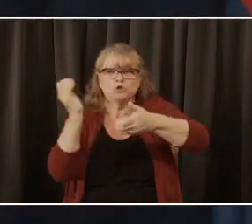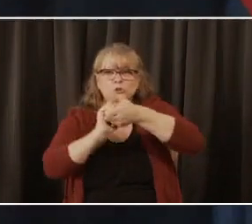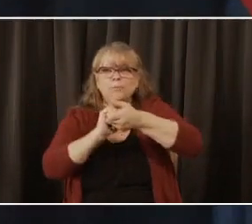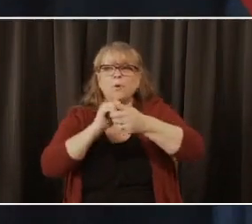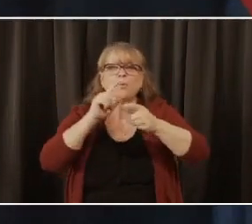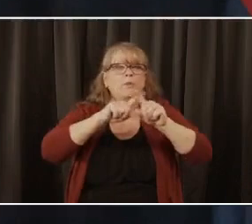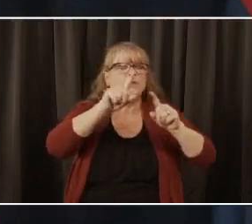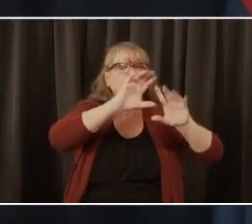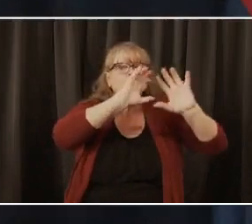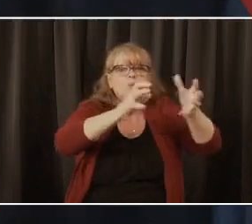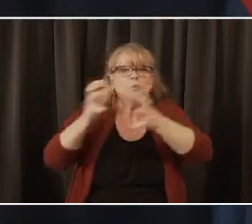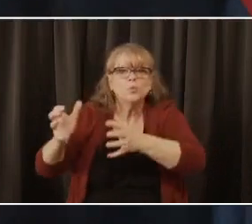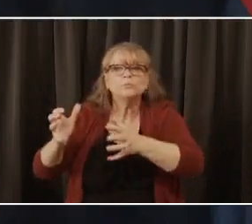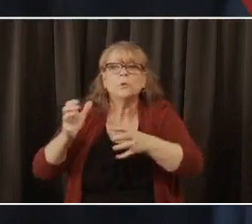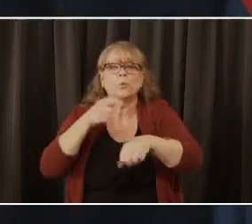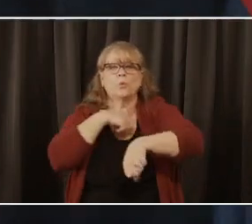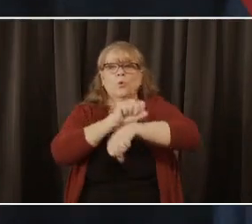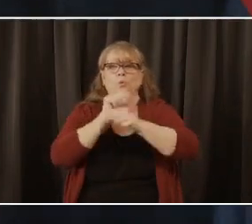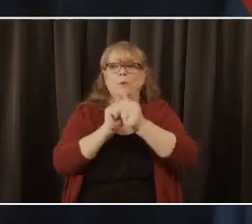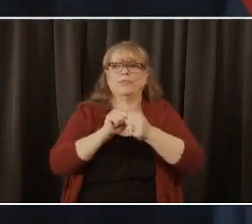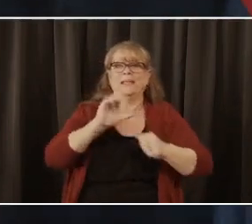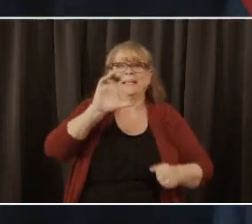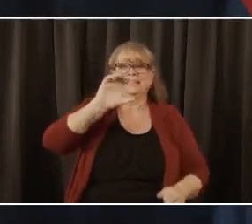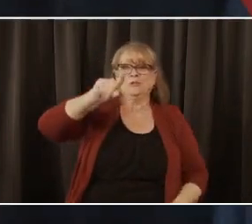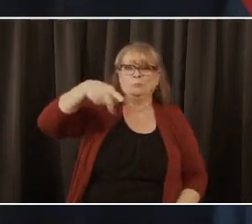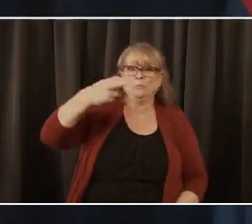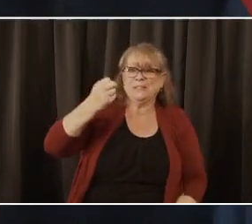to get the supplies that we needed to people and that included